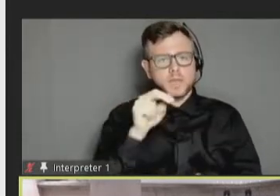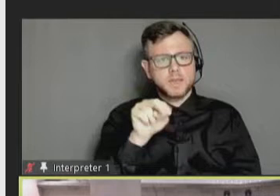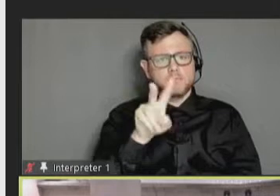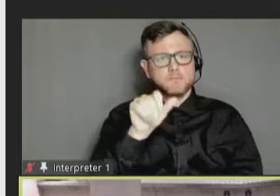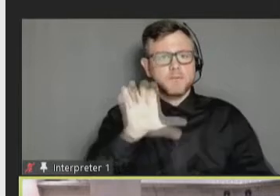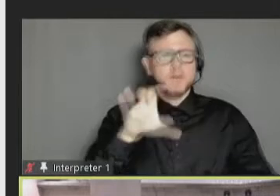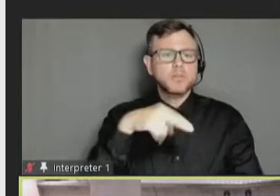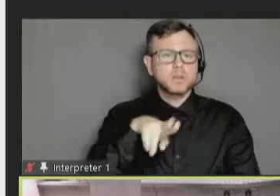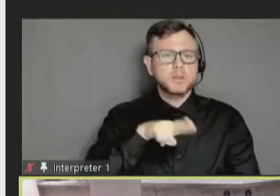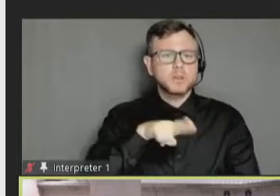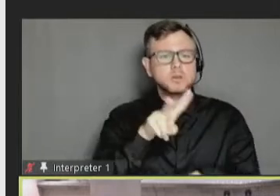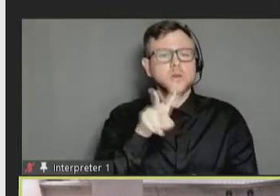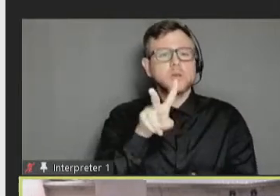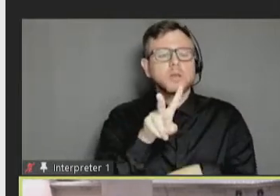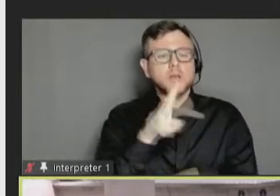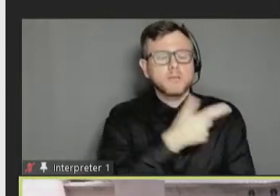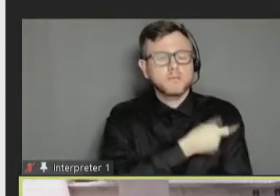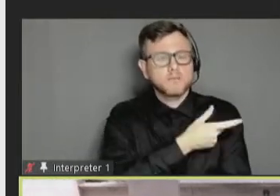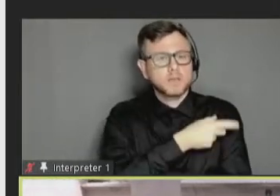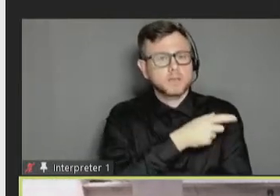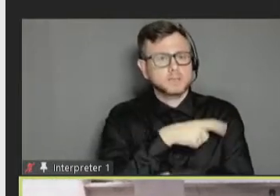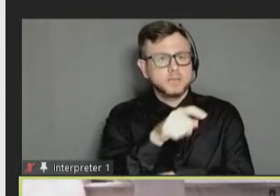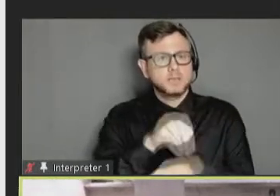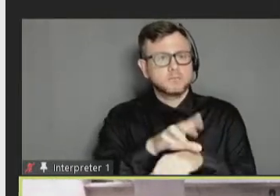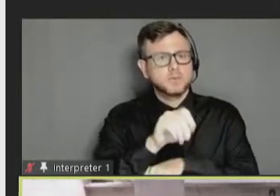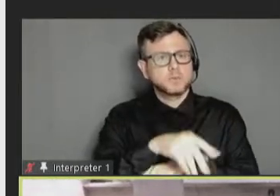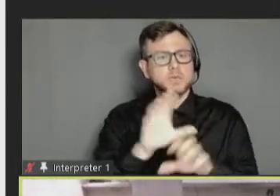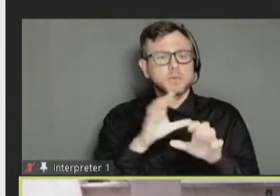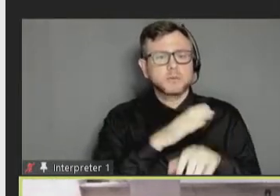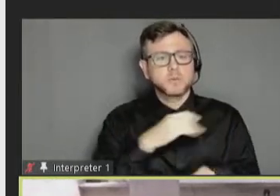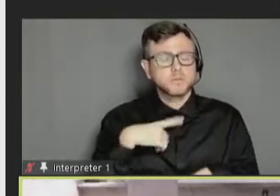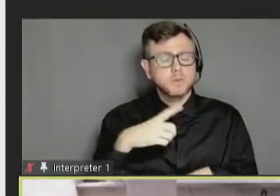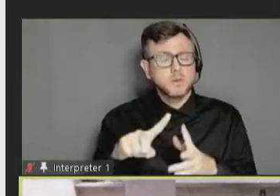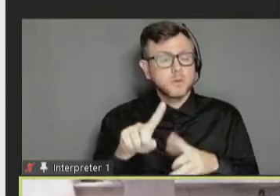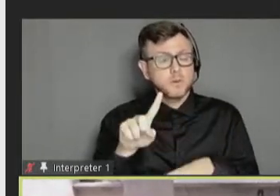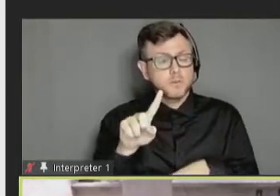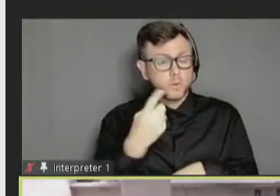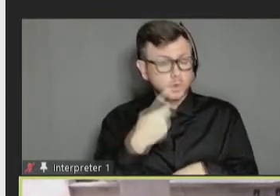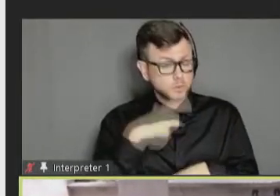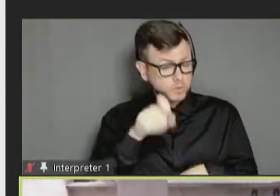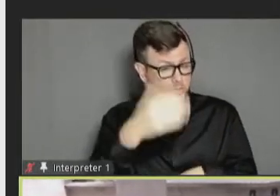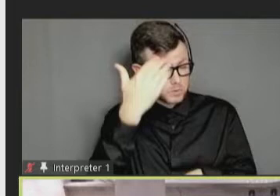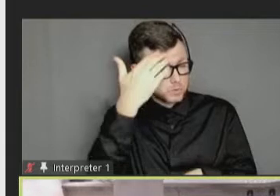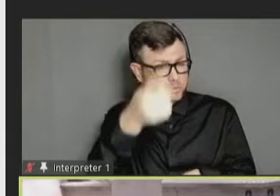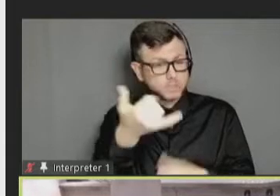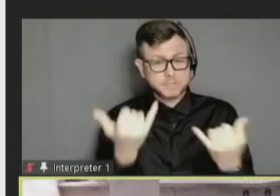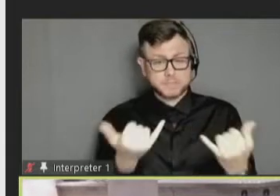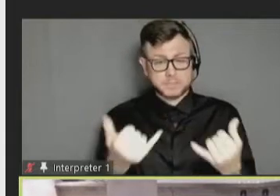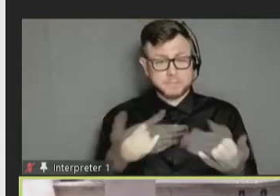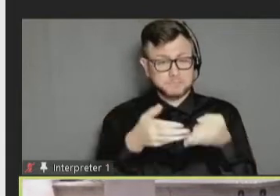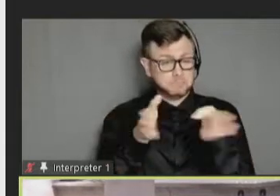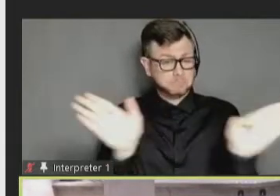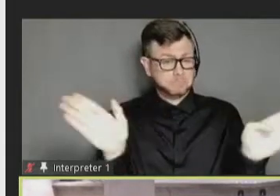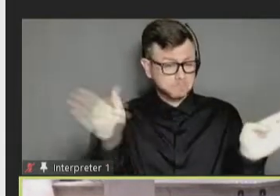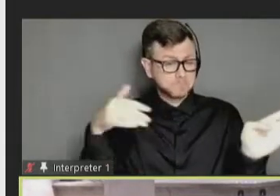There are a few things you should know before we get started today. First, this is a public meeting and it's being recorded.